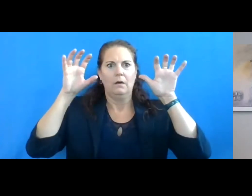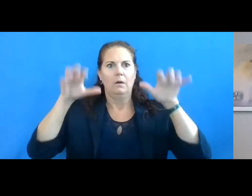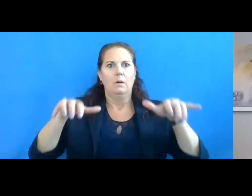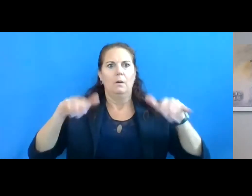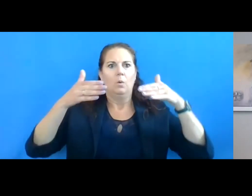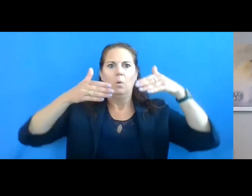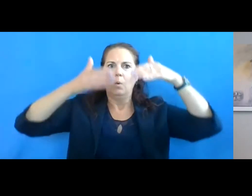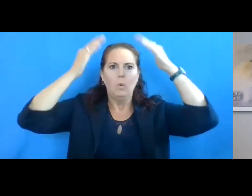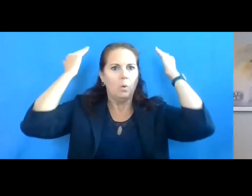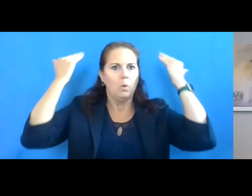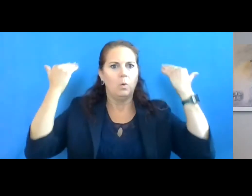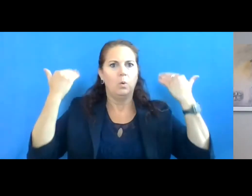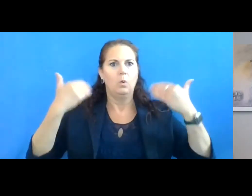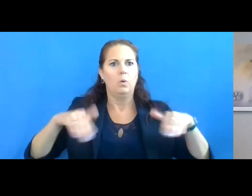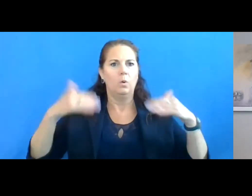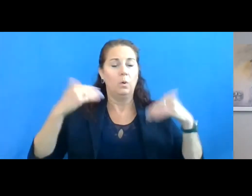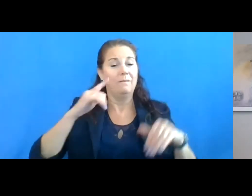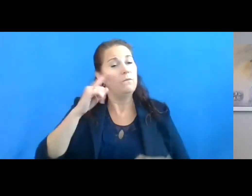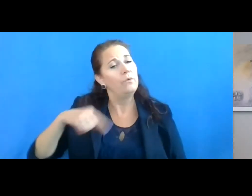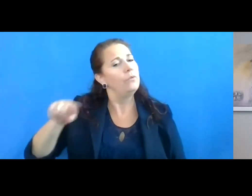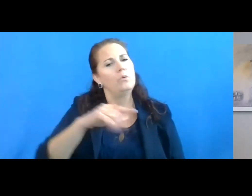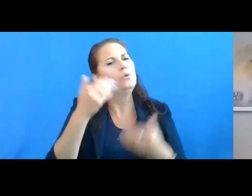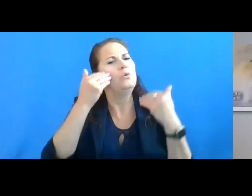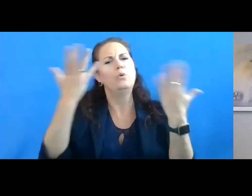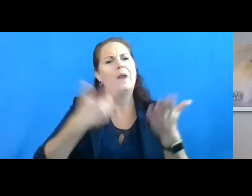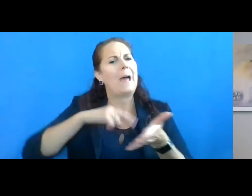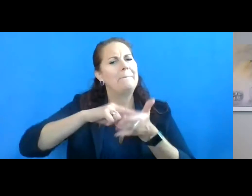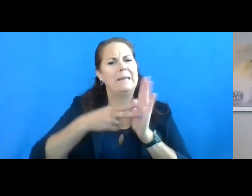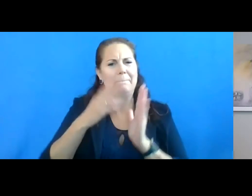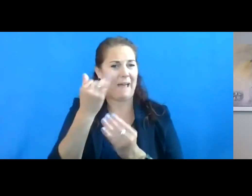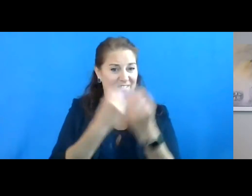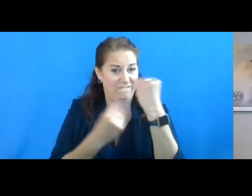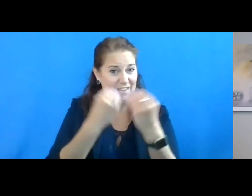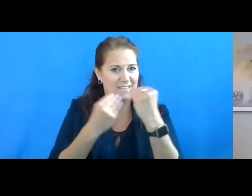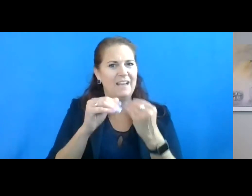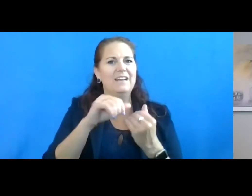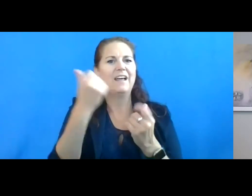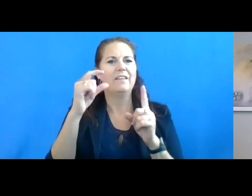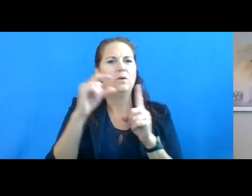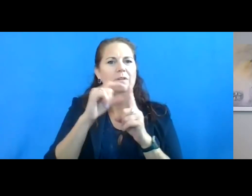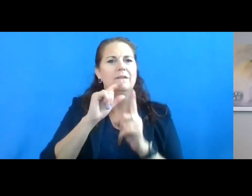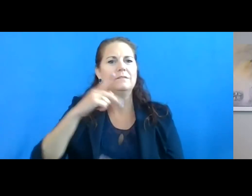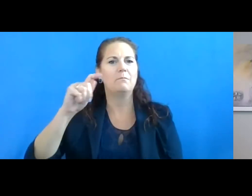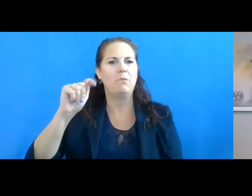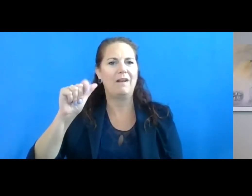So for those of you who do not know what I mean by feast, another word for it is potlatch.